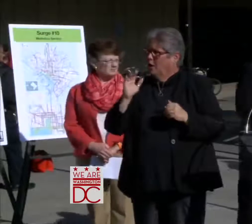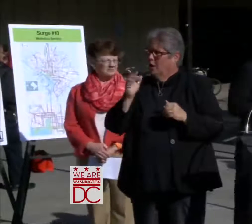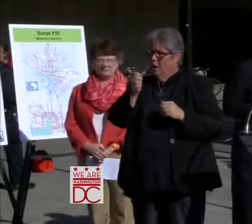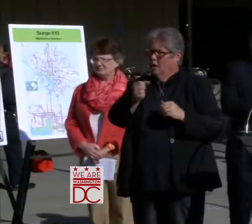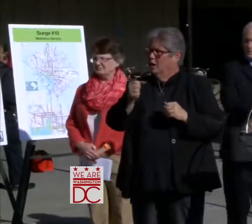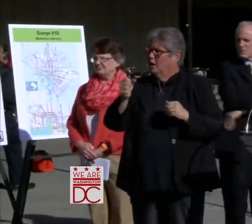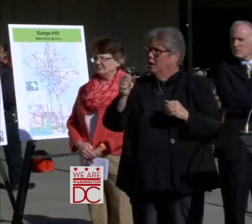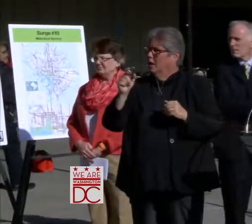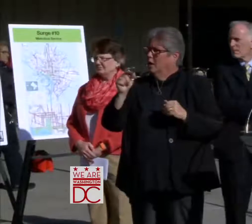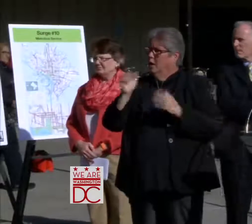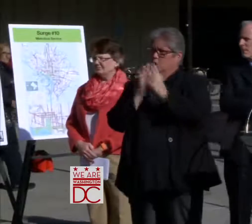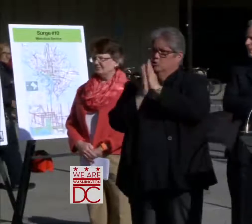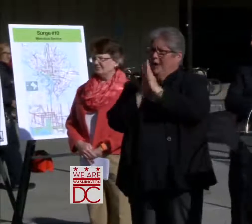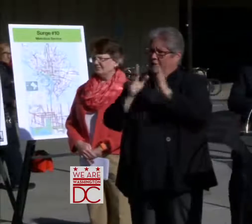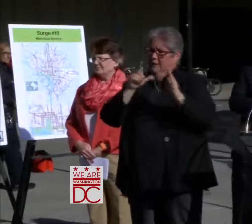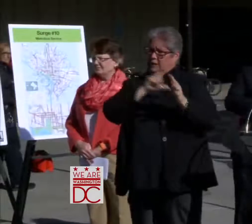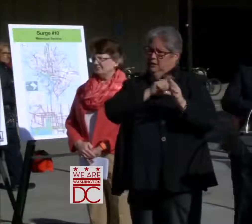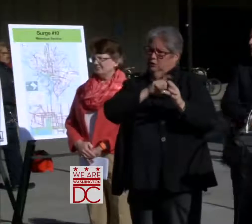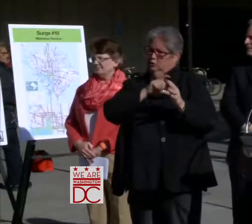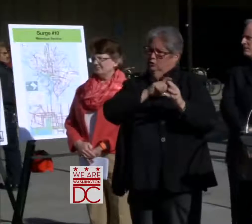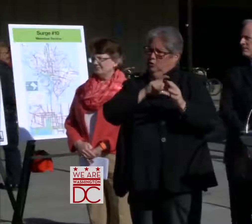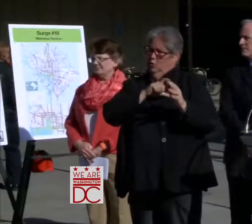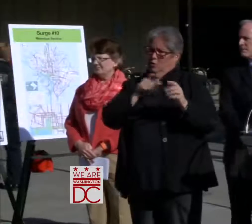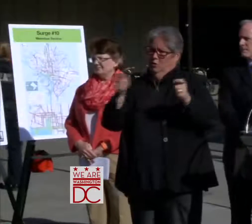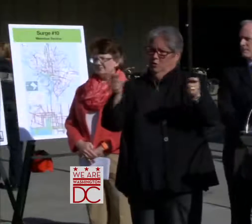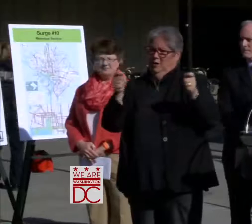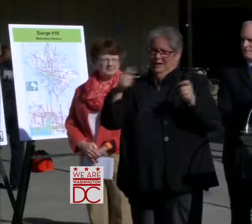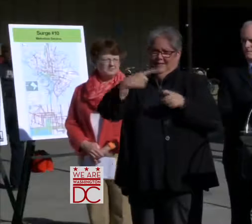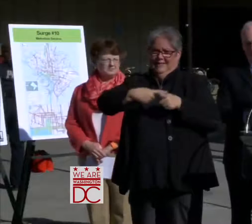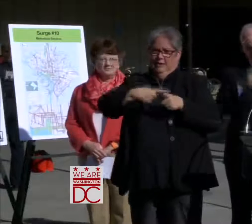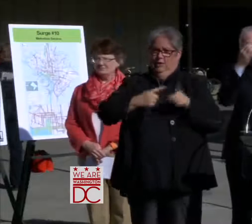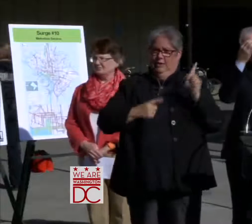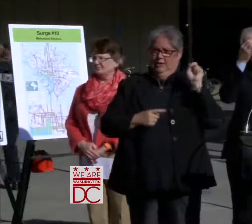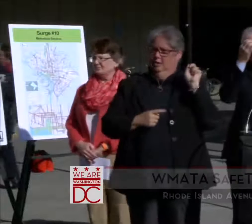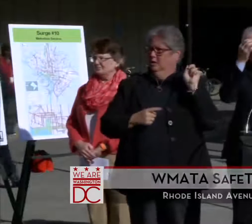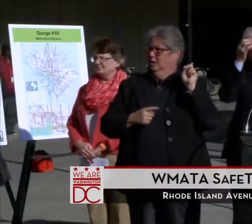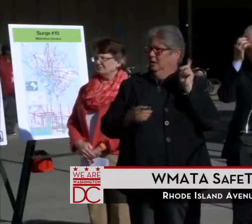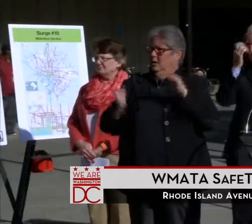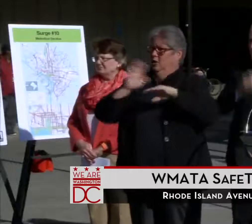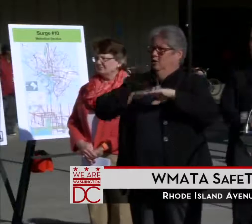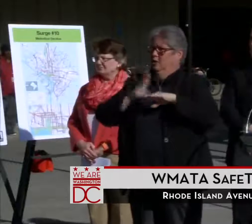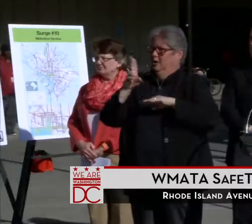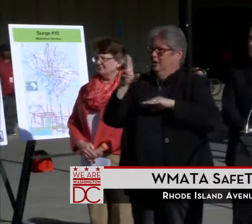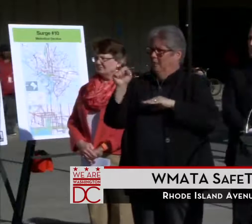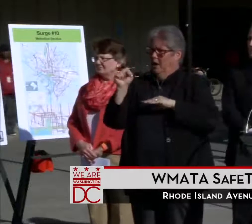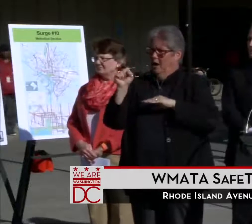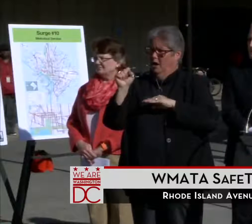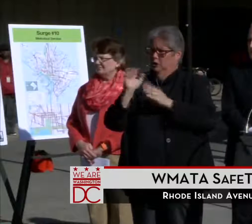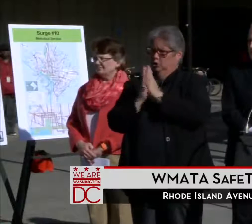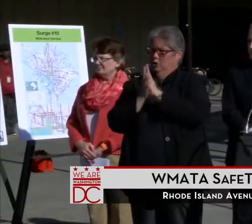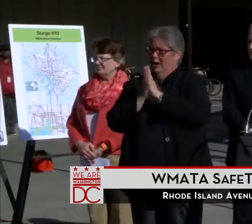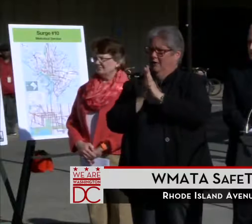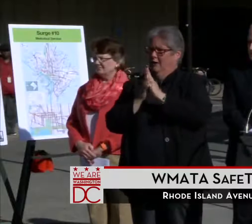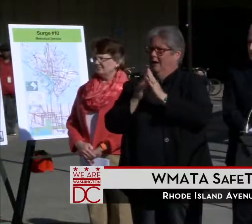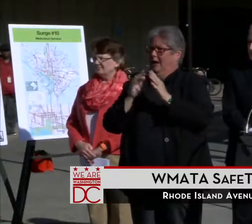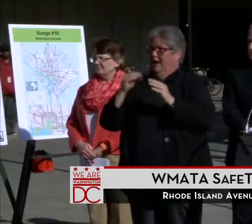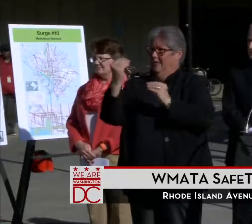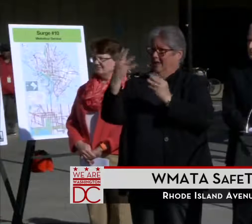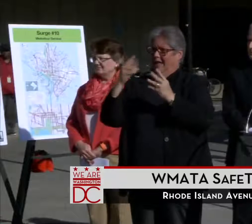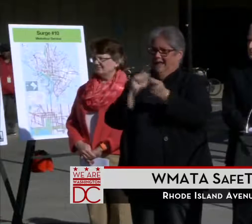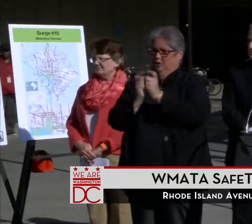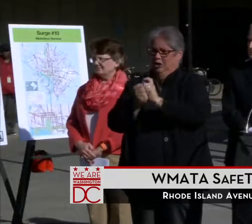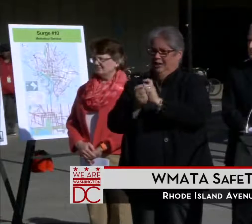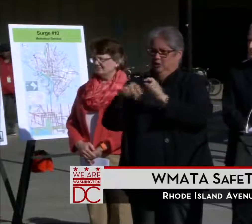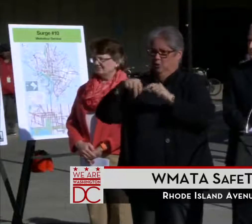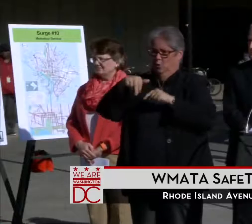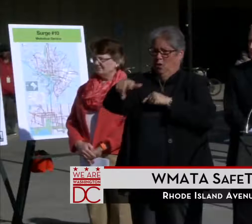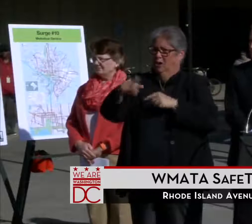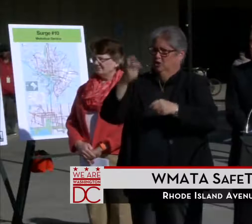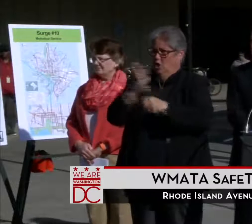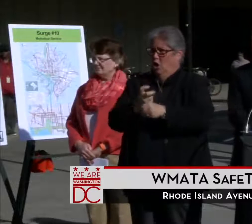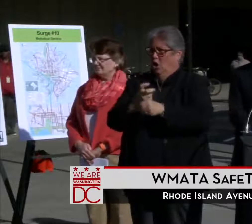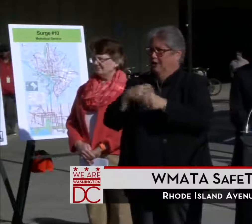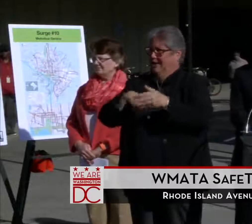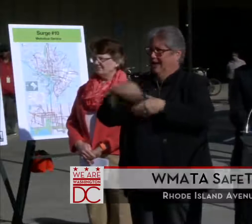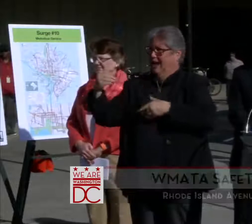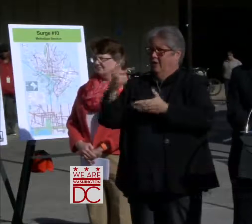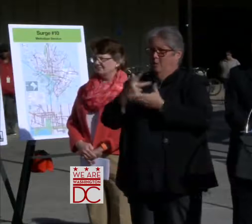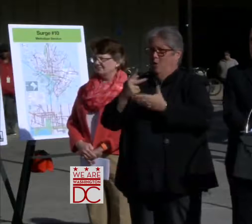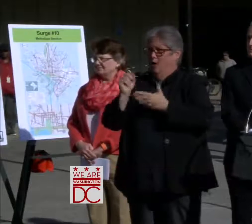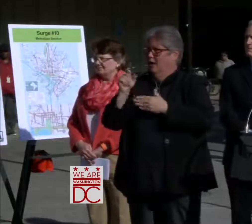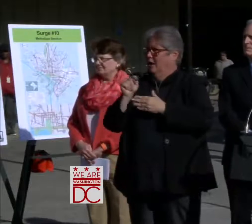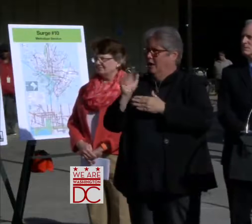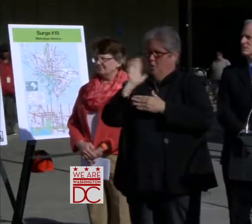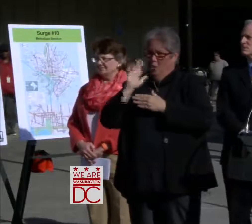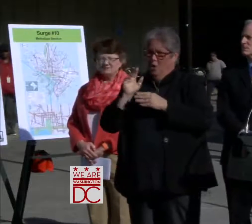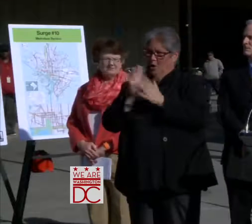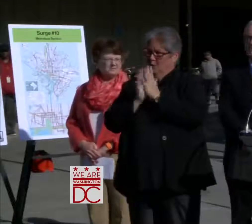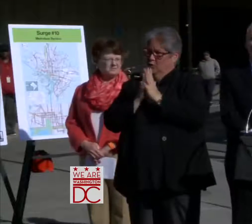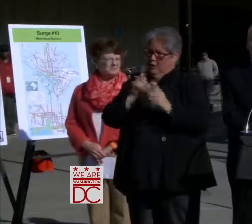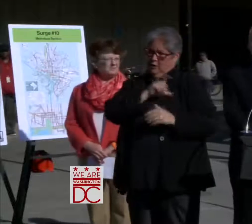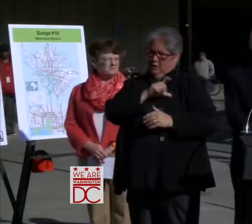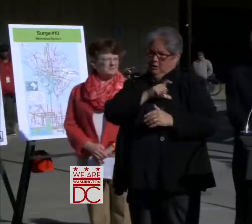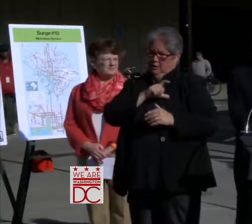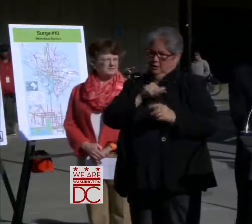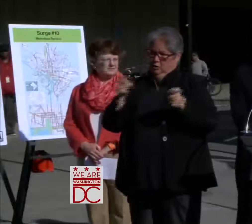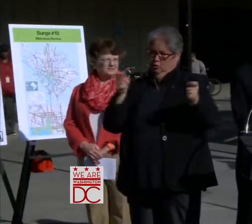WILL YOU HAVE TRAFFIC CONTROL OFFICERS HERE?